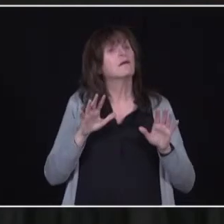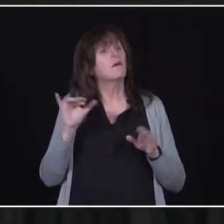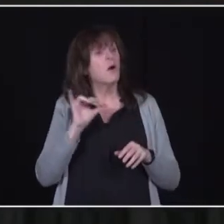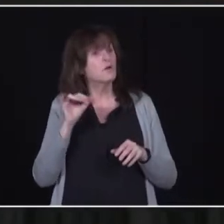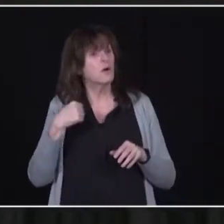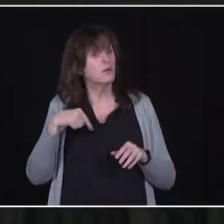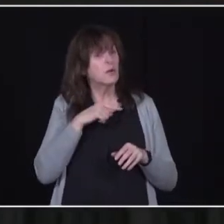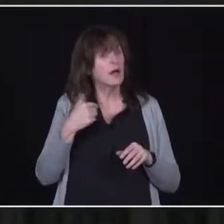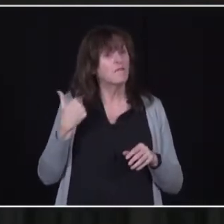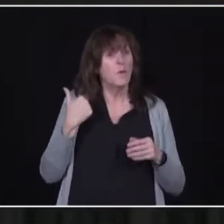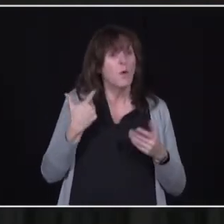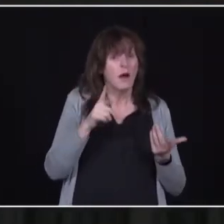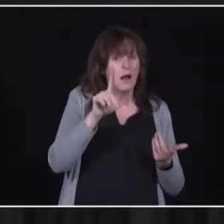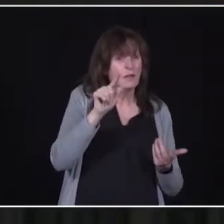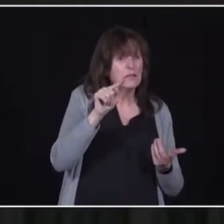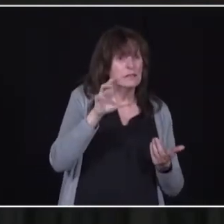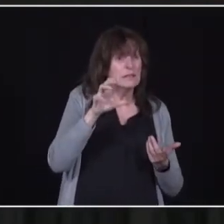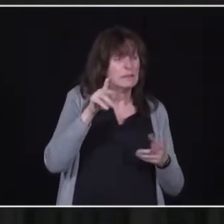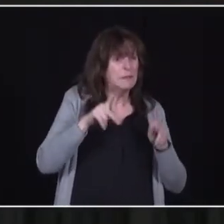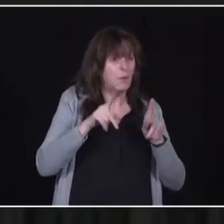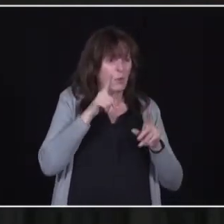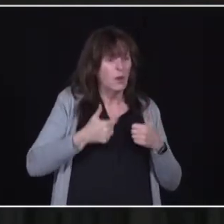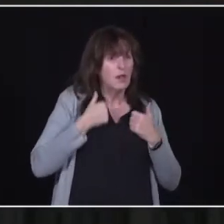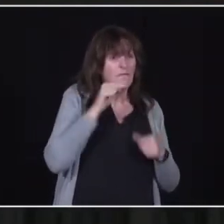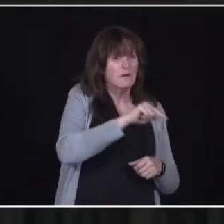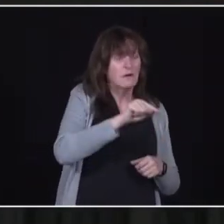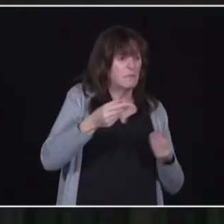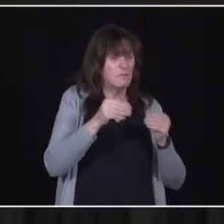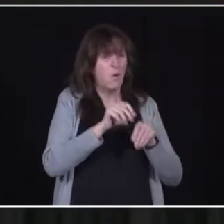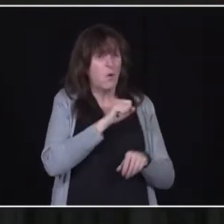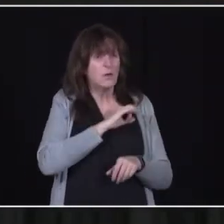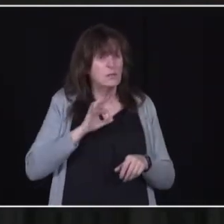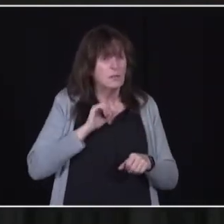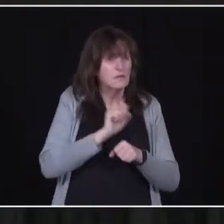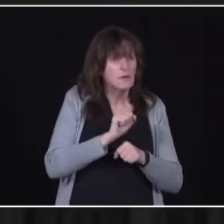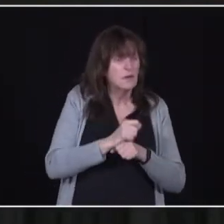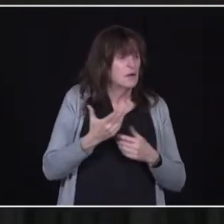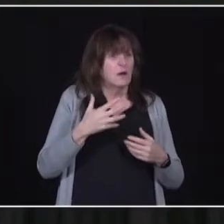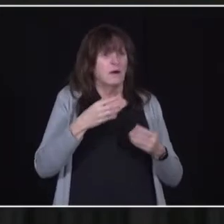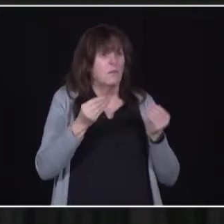we are up to 15 million. It is as simple as that.